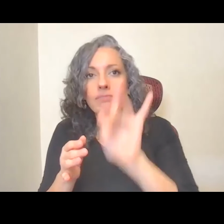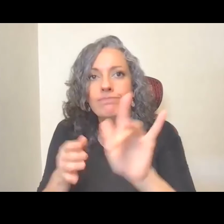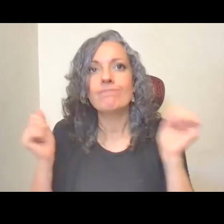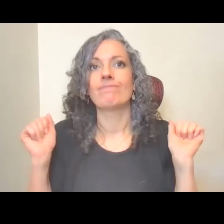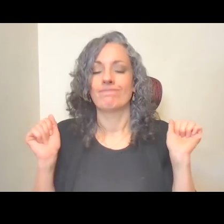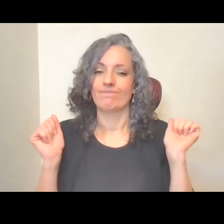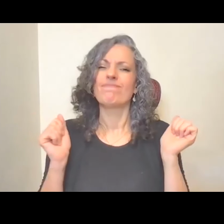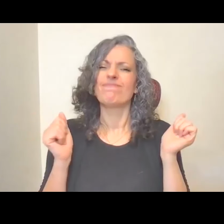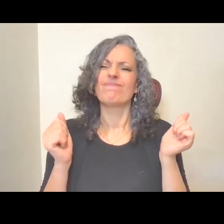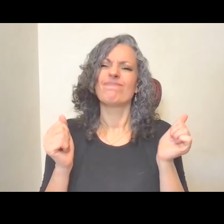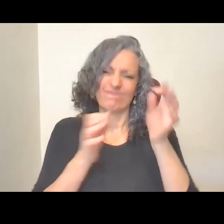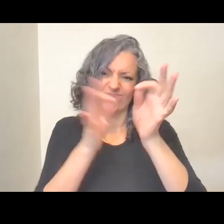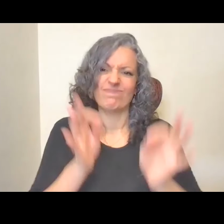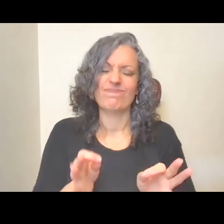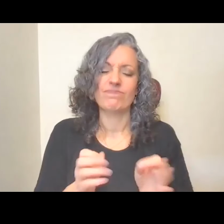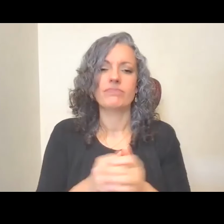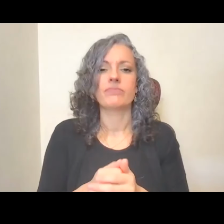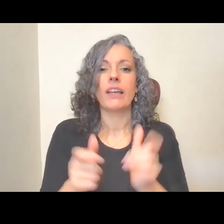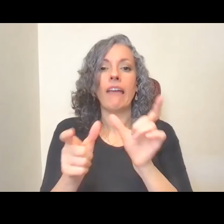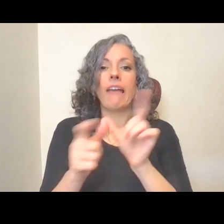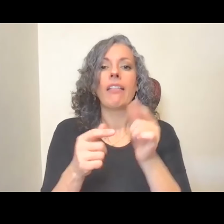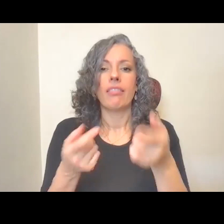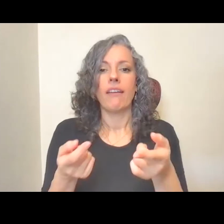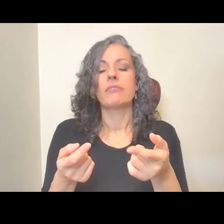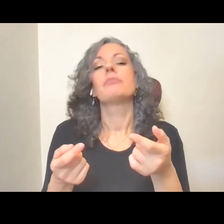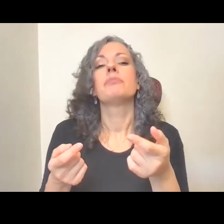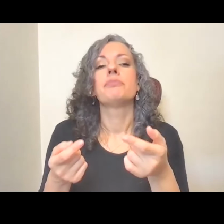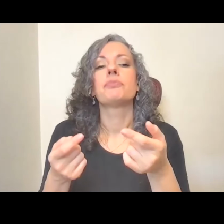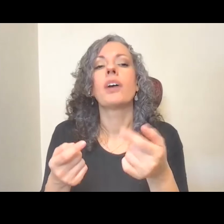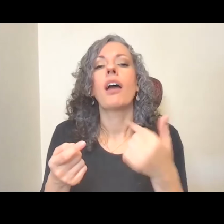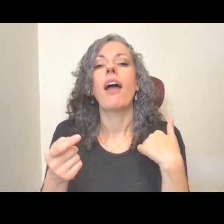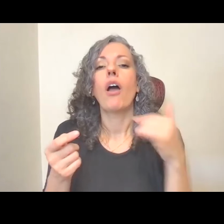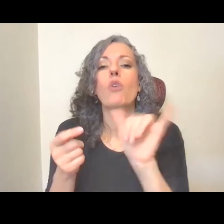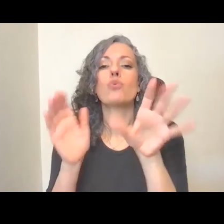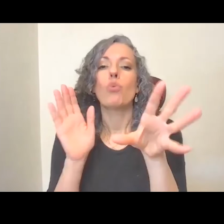And then on top of the mouse interaction, I duplicate that with some keyboard interaction.